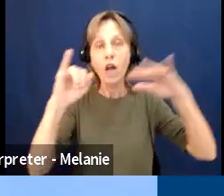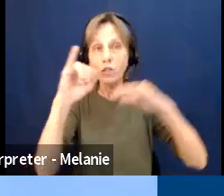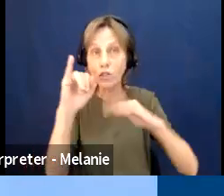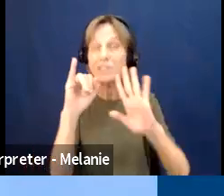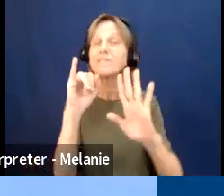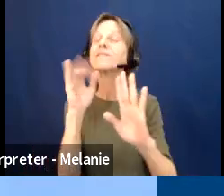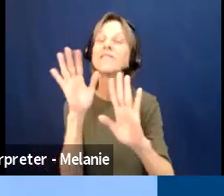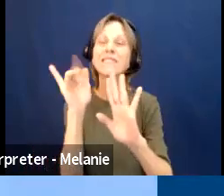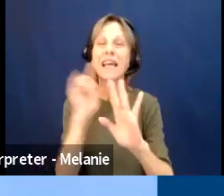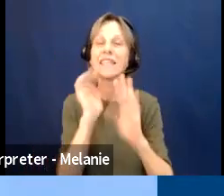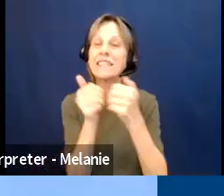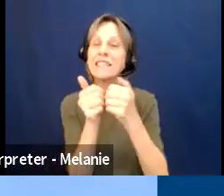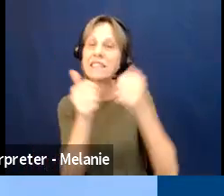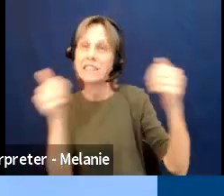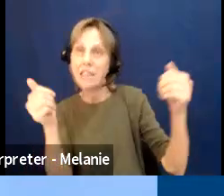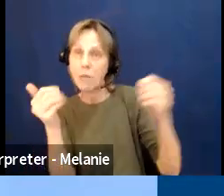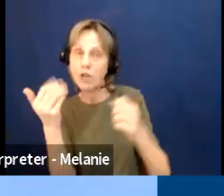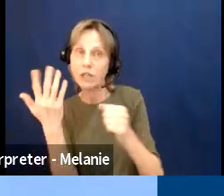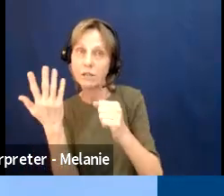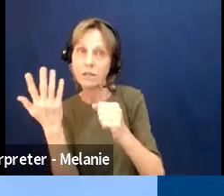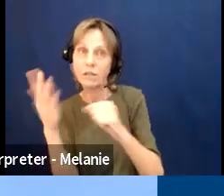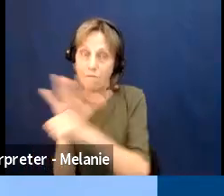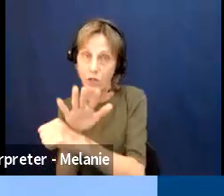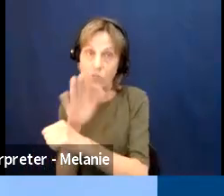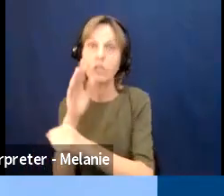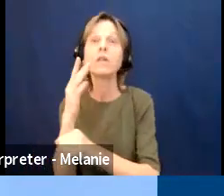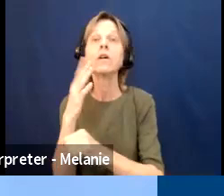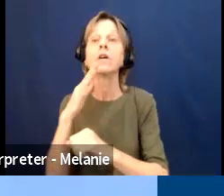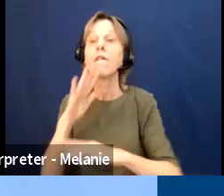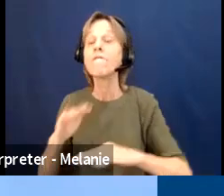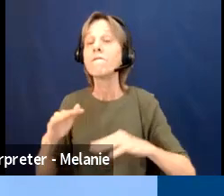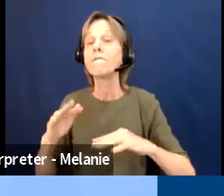with flood after fire you're now at higher risk you'll want to at least consider purchasing a